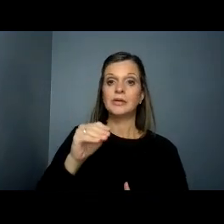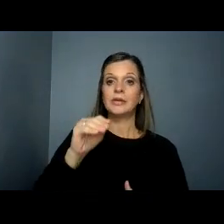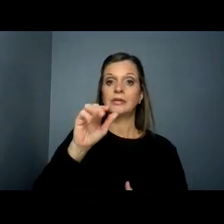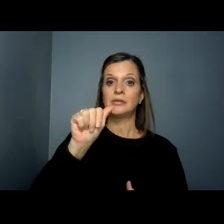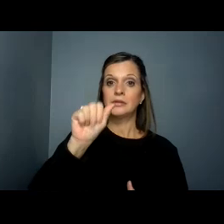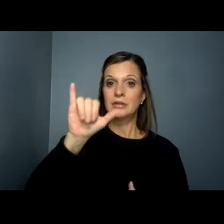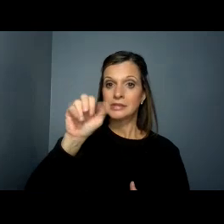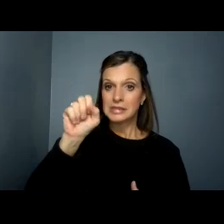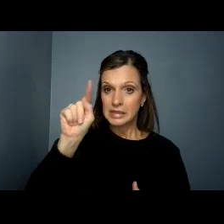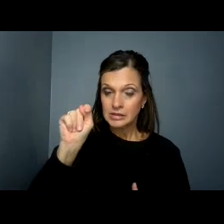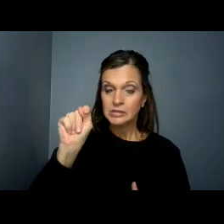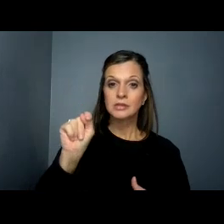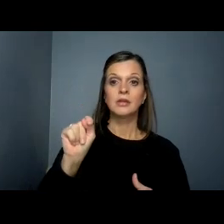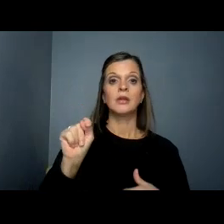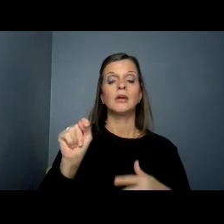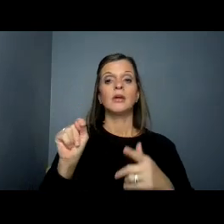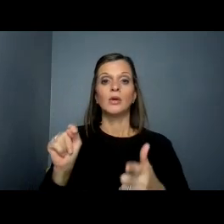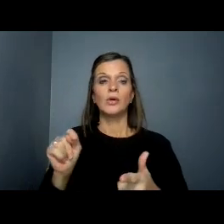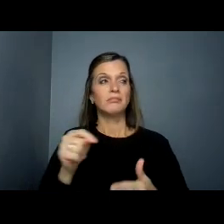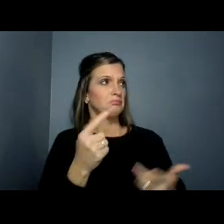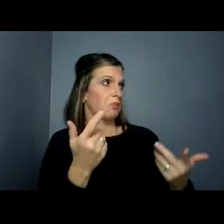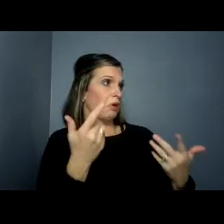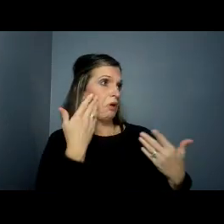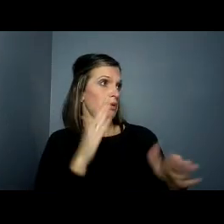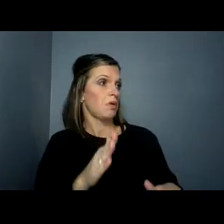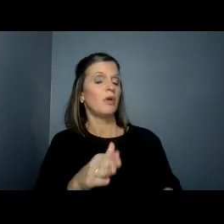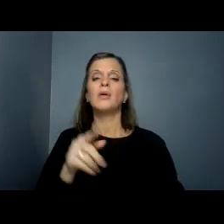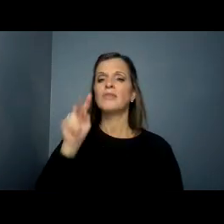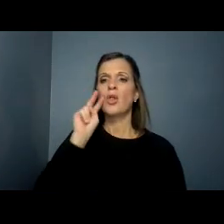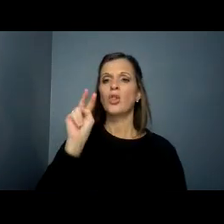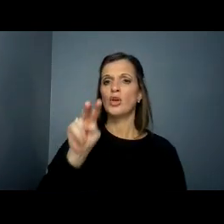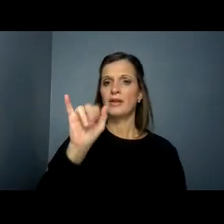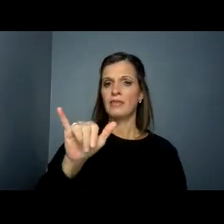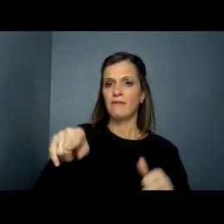said, well, we might not get that looked at first. I'm going to check for drainage in the ear. Going